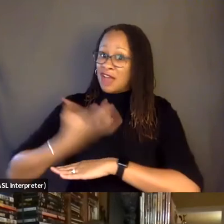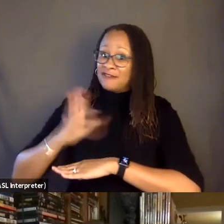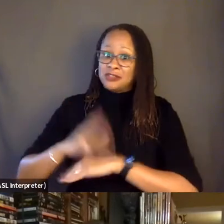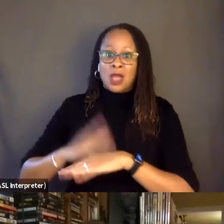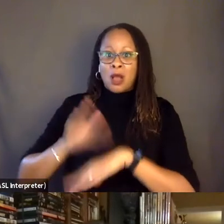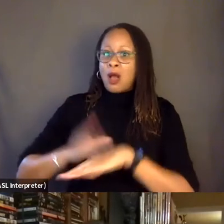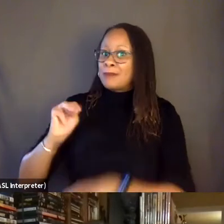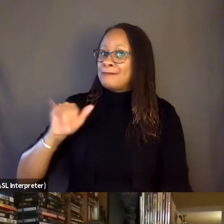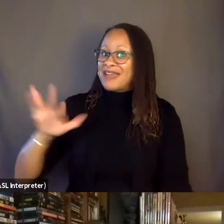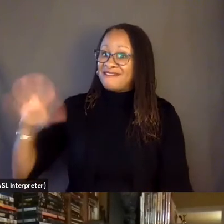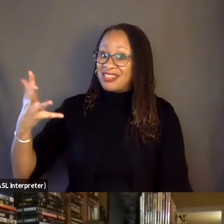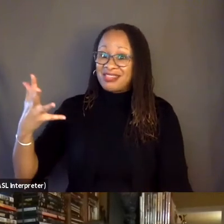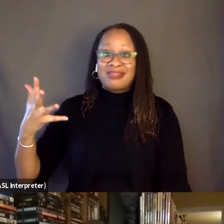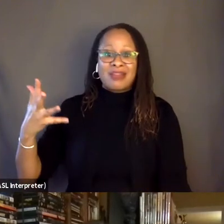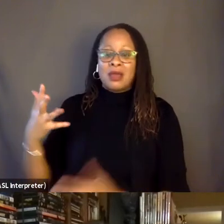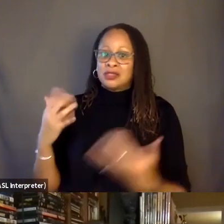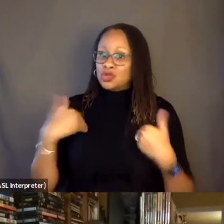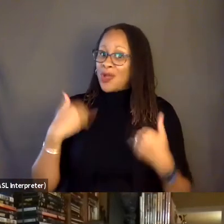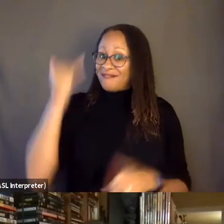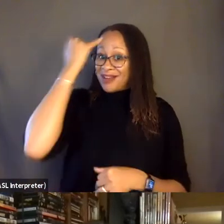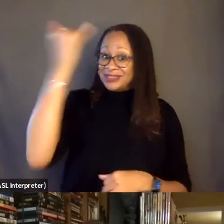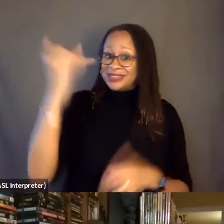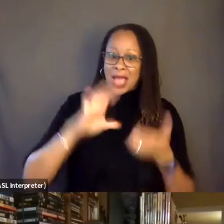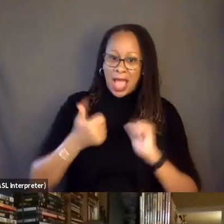So you have an idea of kind of how we are, I guess,